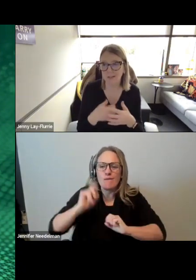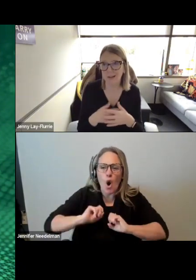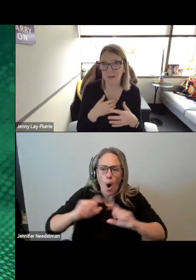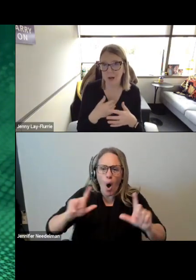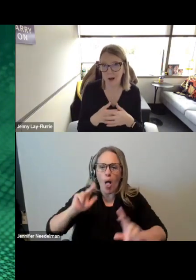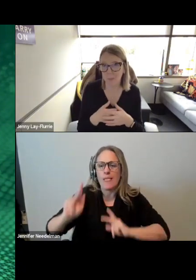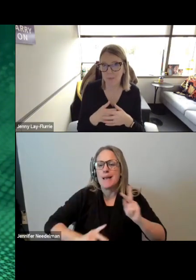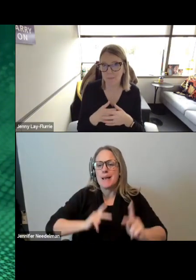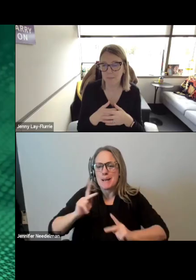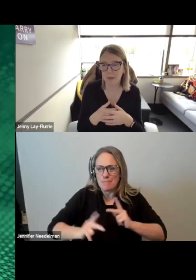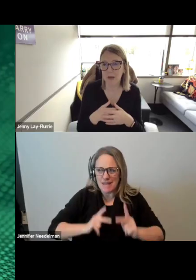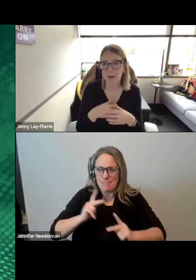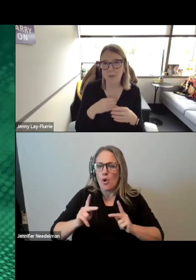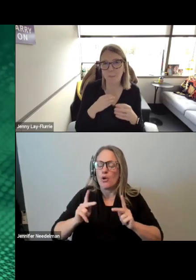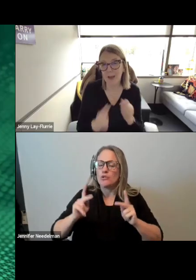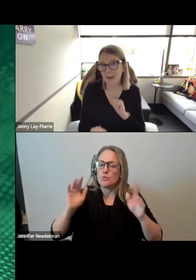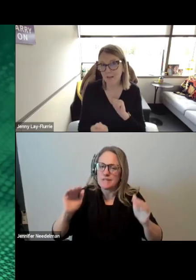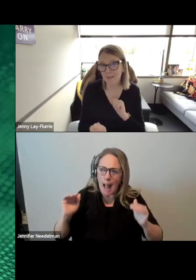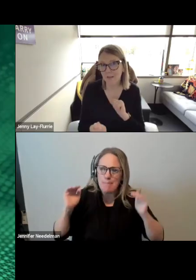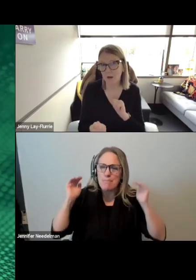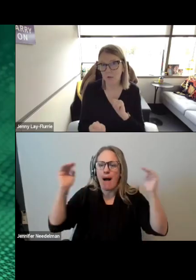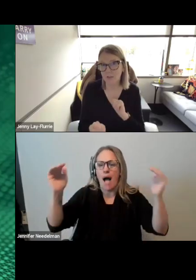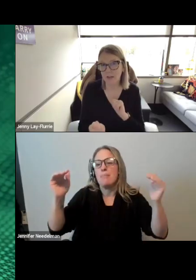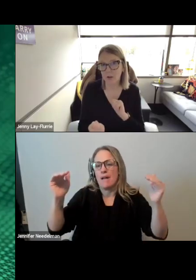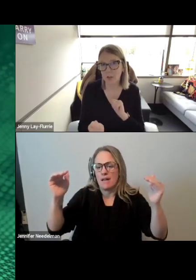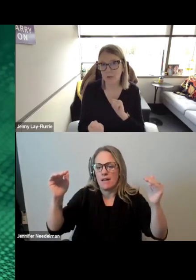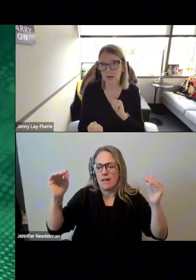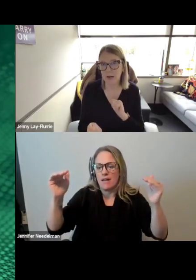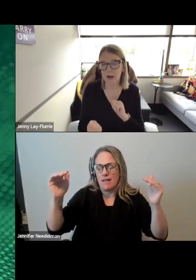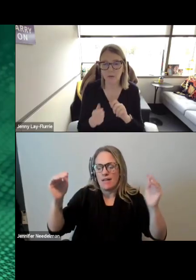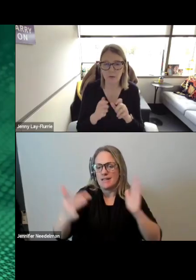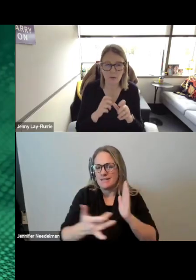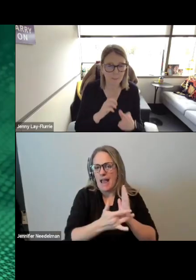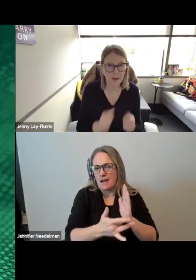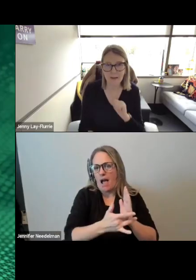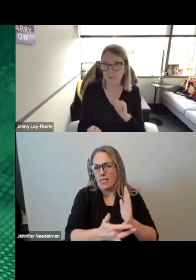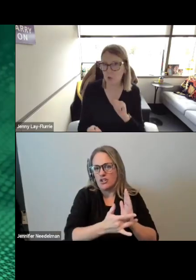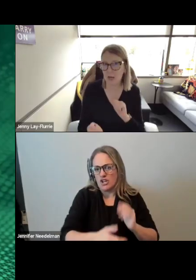to skill up. The pace of technology right now, the pace